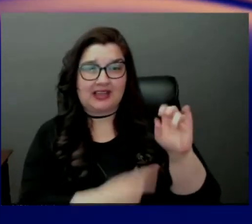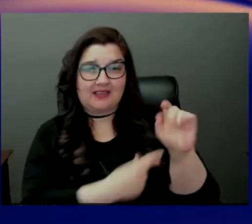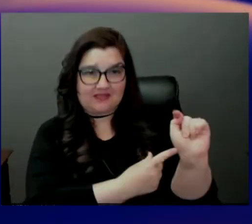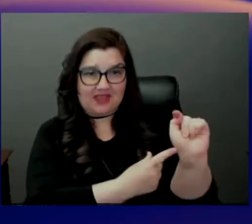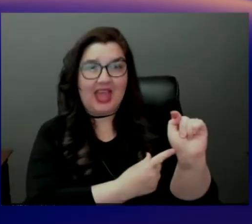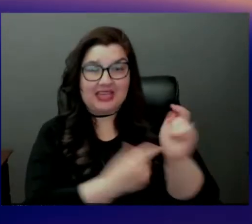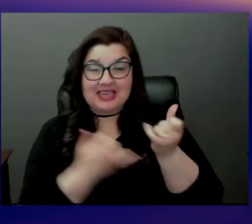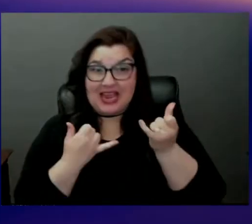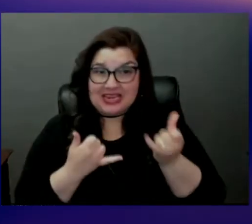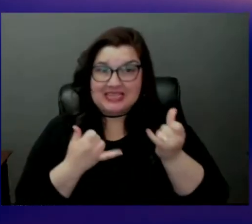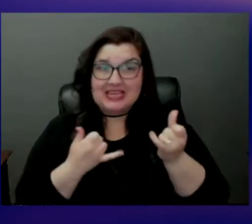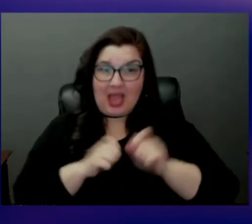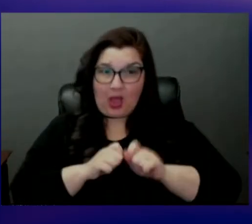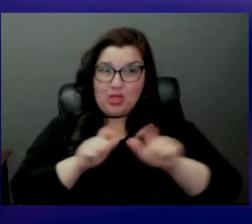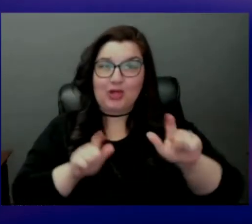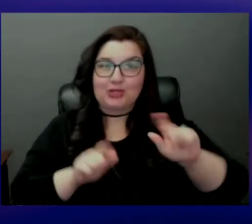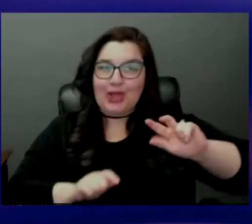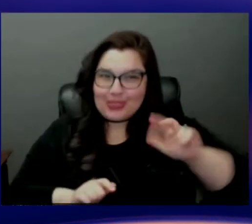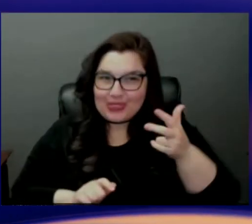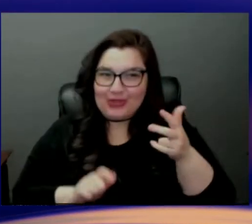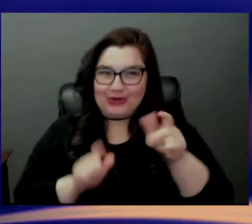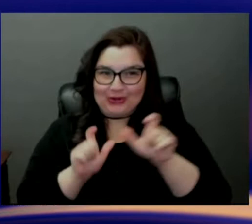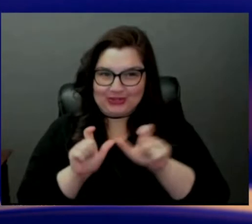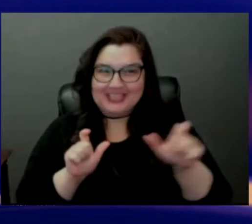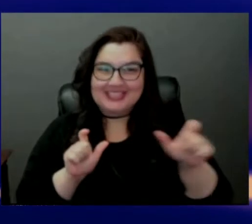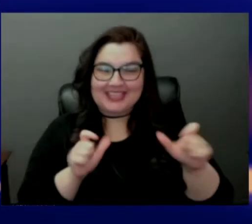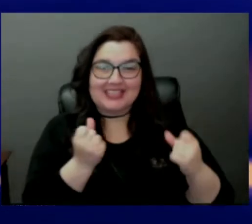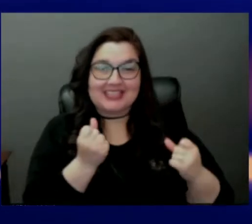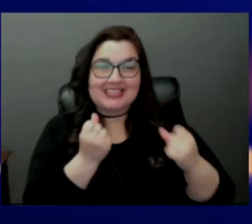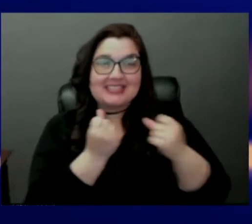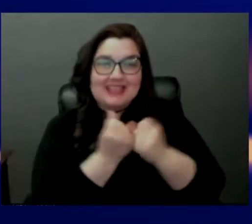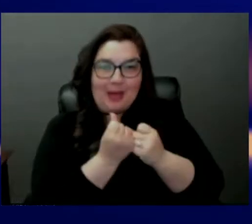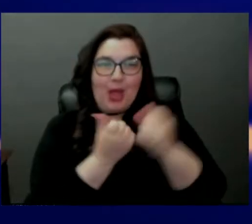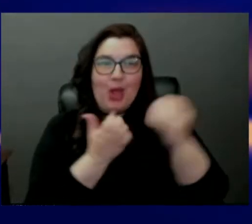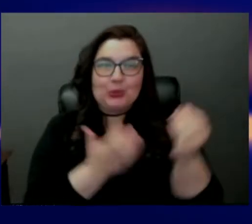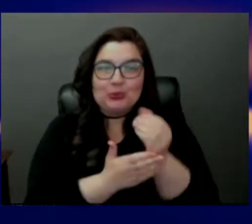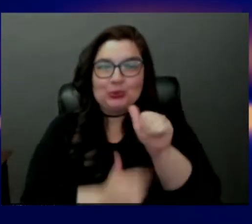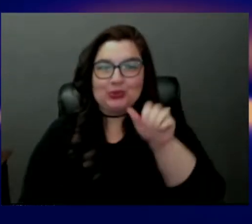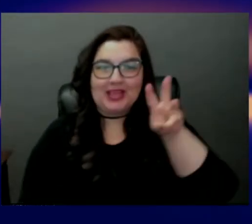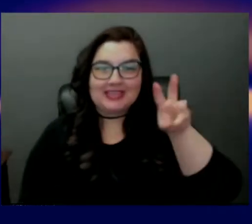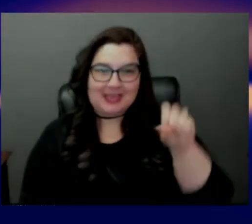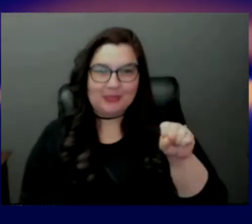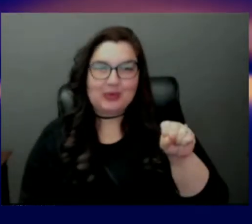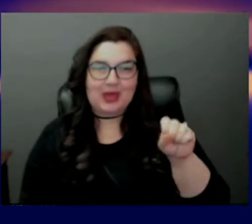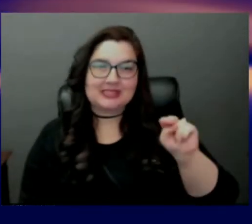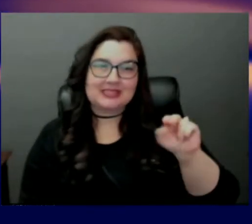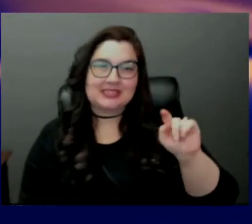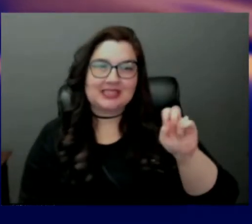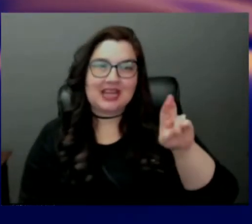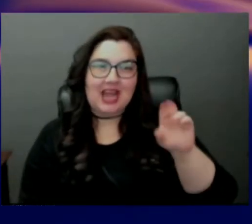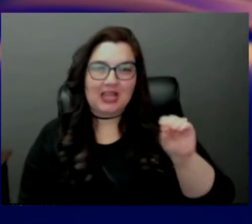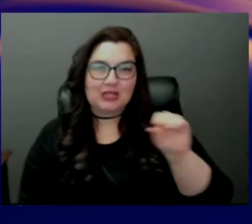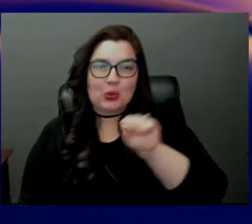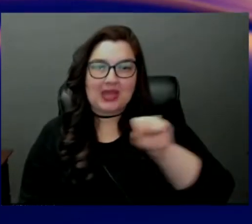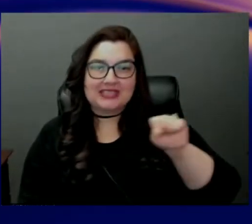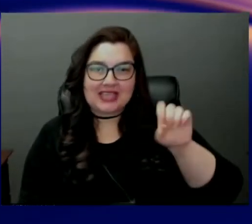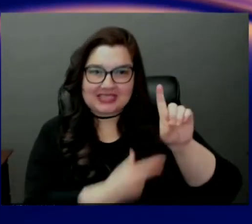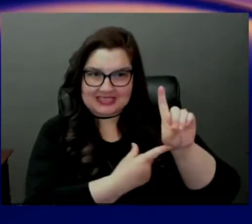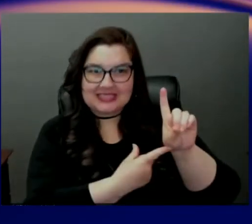a third instance that support this new AWS nitro SSD. So the nitro SSD I think to summarize it,